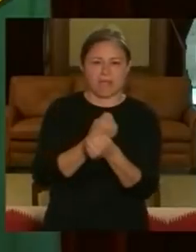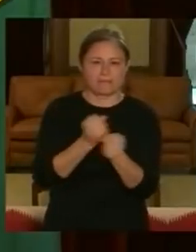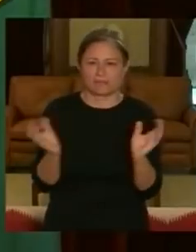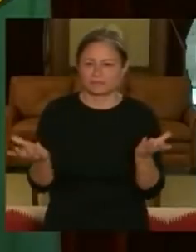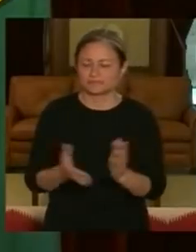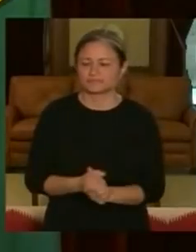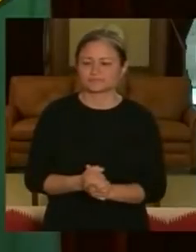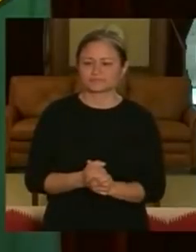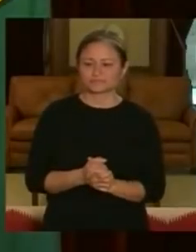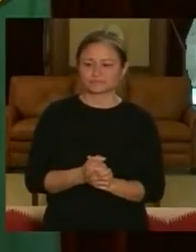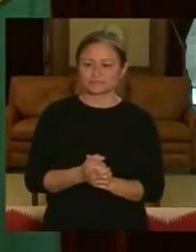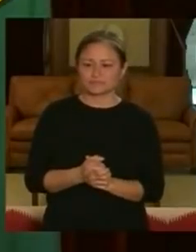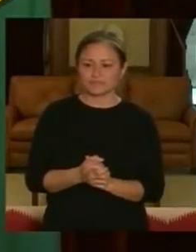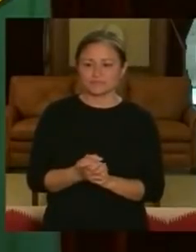CONTAGIOUS VIRUS COULD SPREAD.